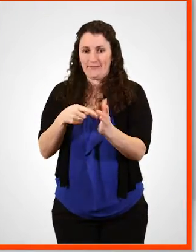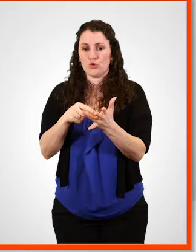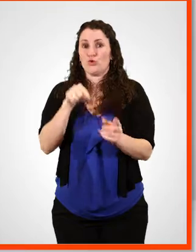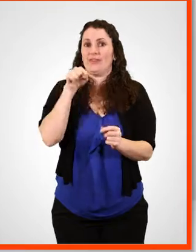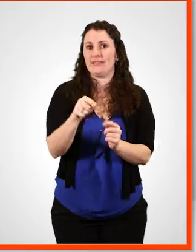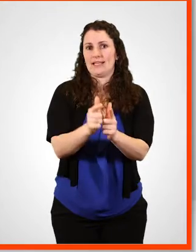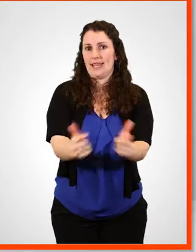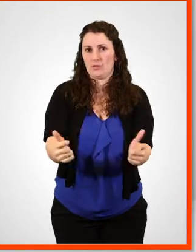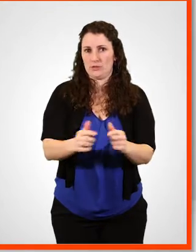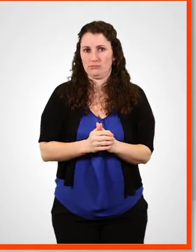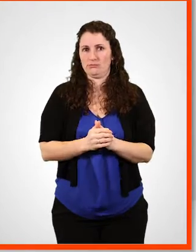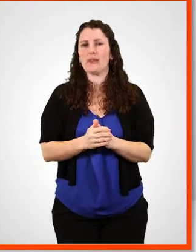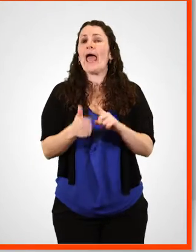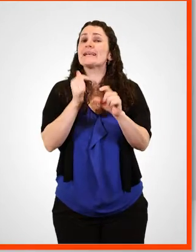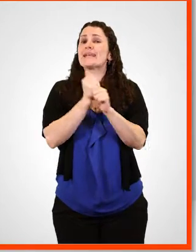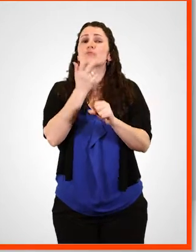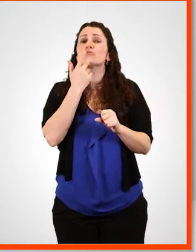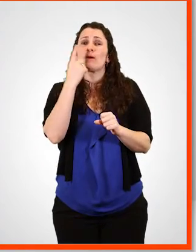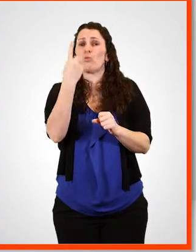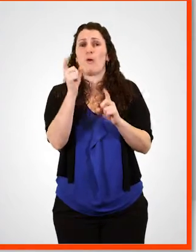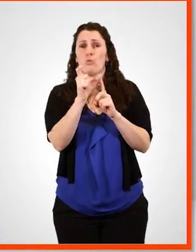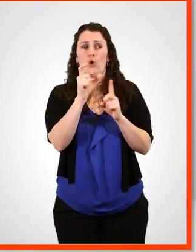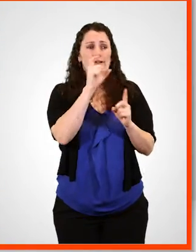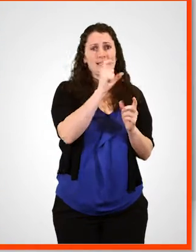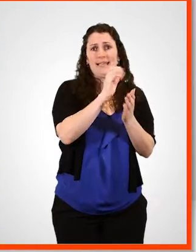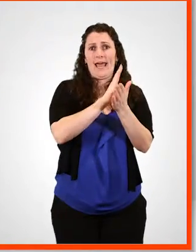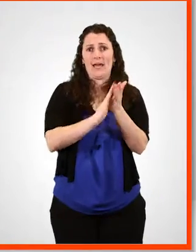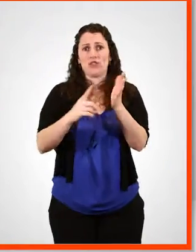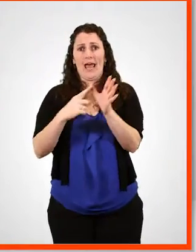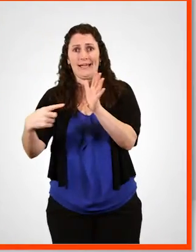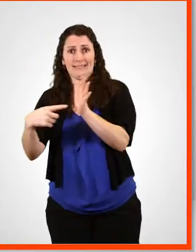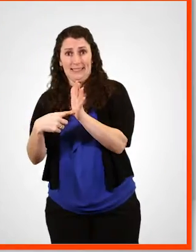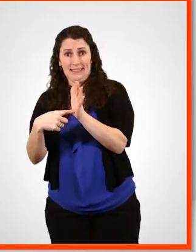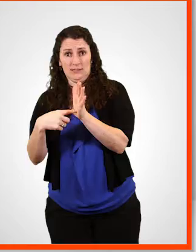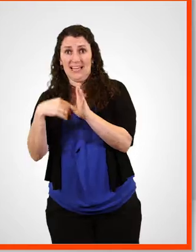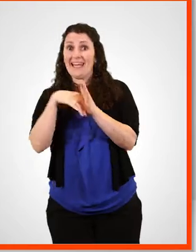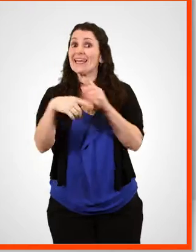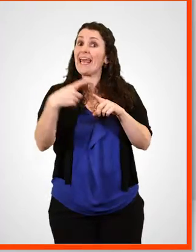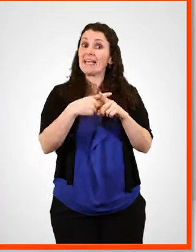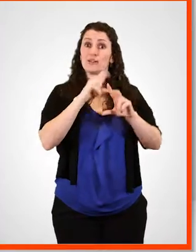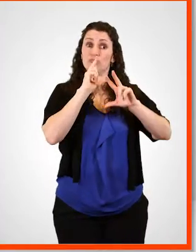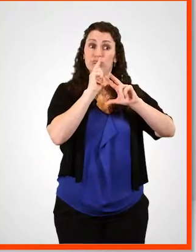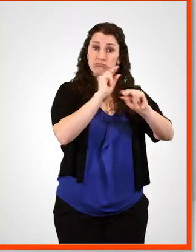it would be C-H-A-T, and if we were to pronounce that word in English, it would be? Chat.